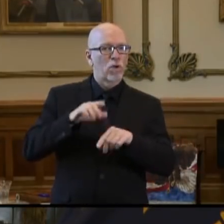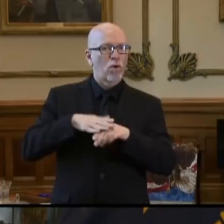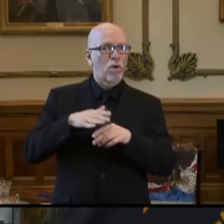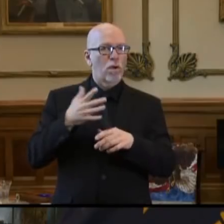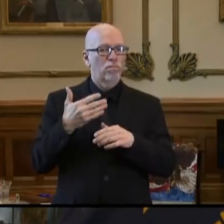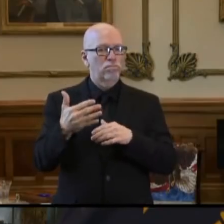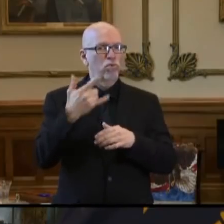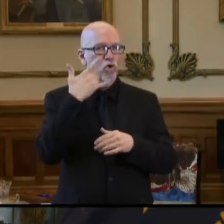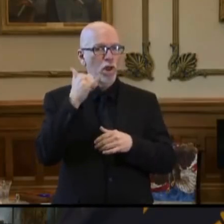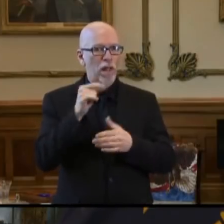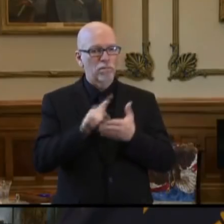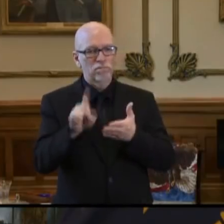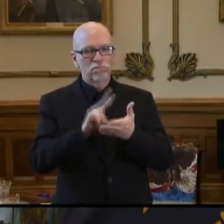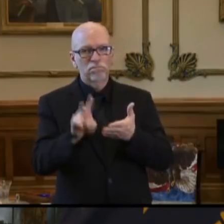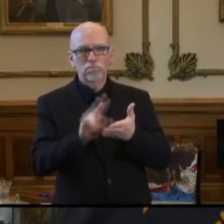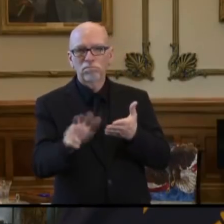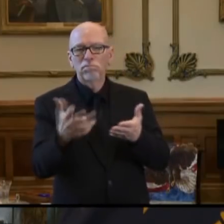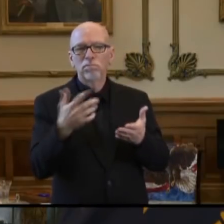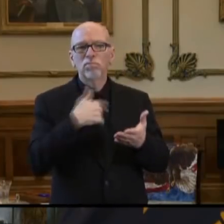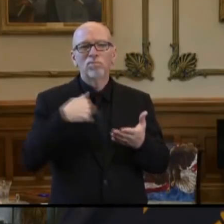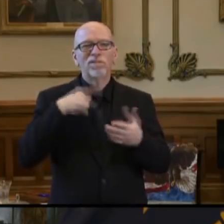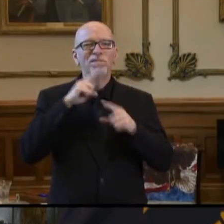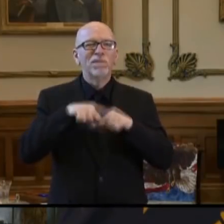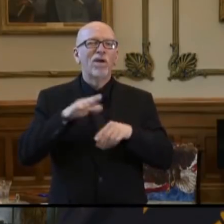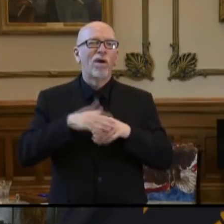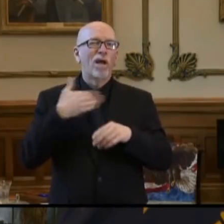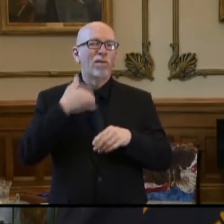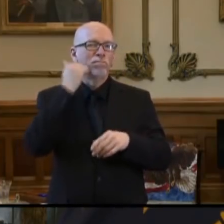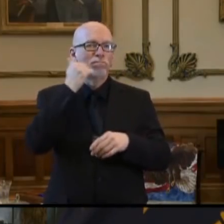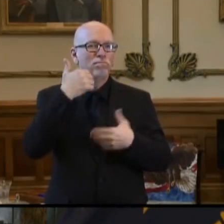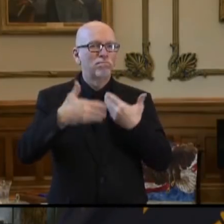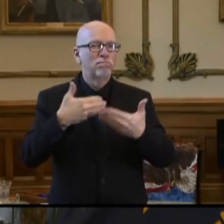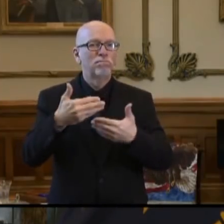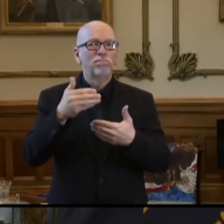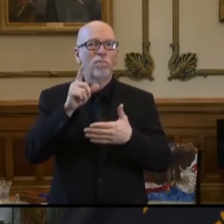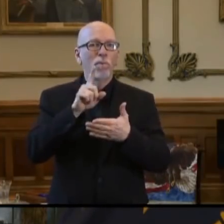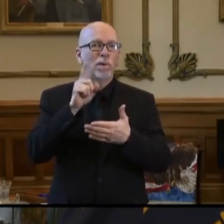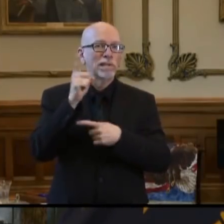VERY WELL COULD MEAN WILL WILL ADJUST TO THE FACTS ON THE GROUND IN THE STATE OF INDIANA